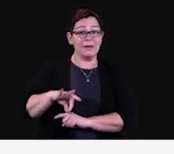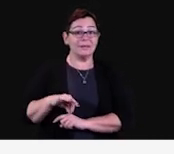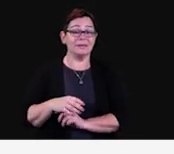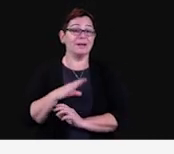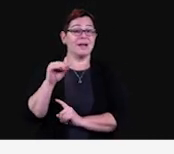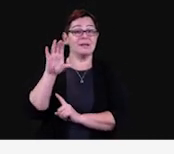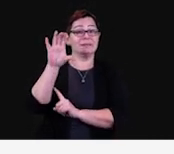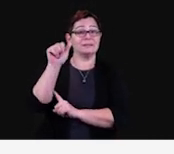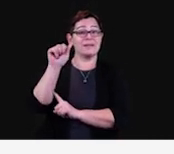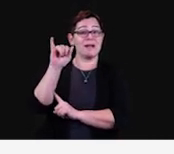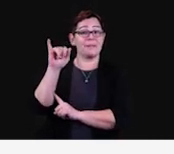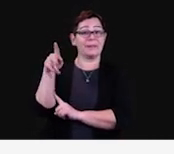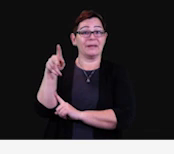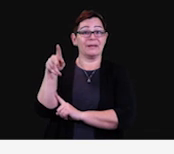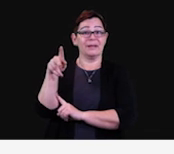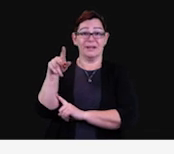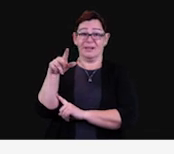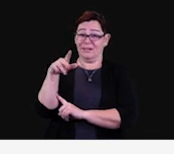CAIP as soon as you arrive in Canada.